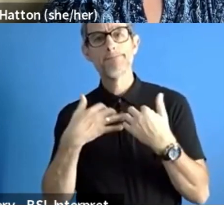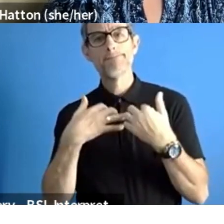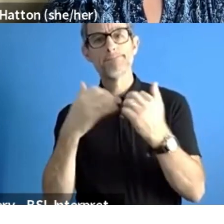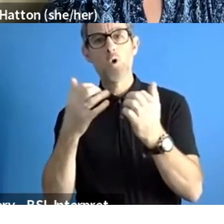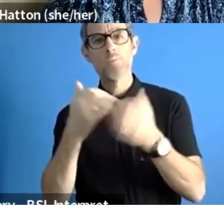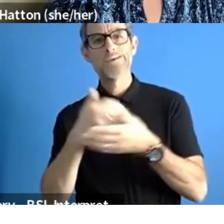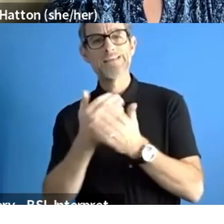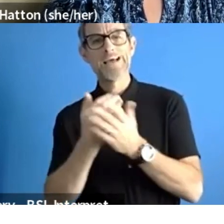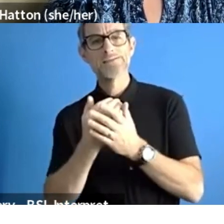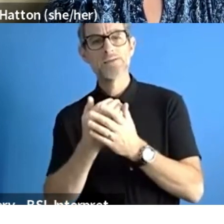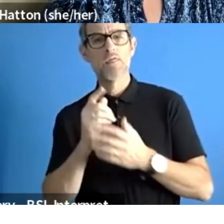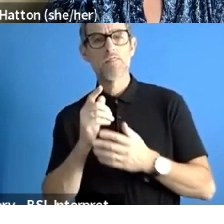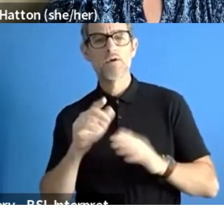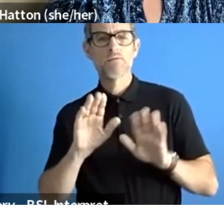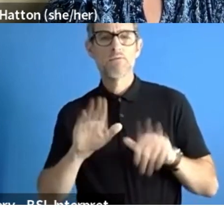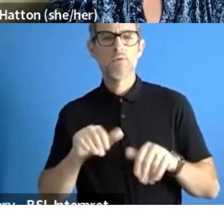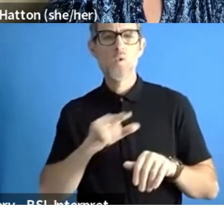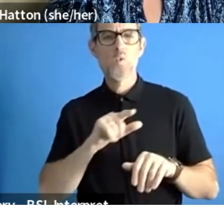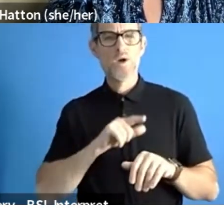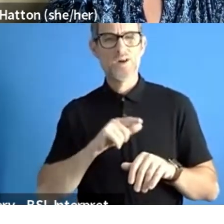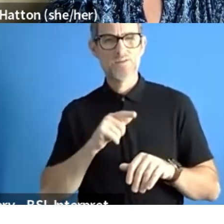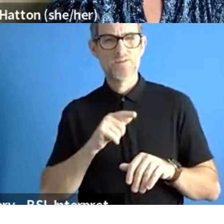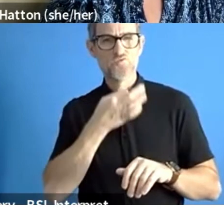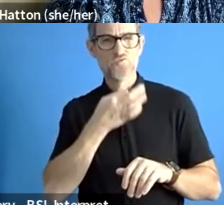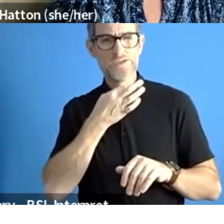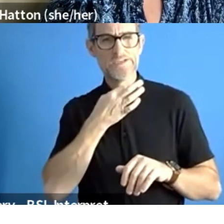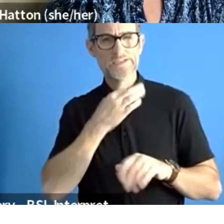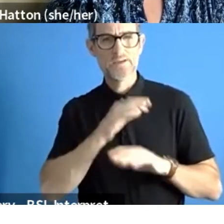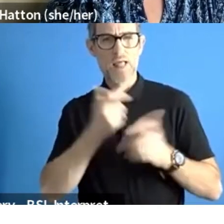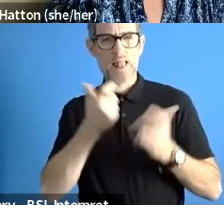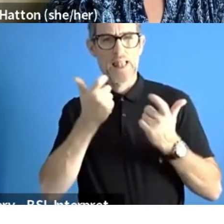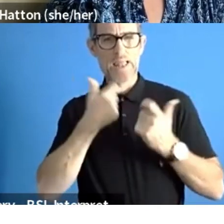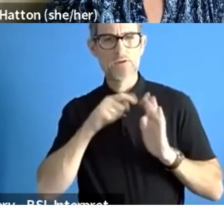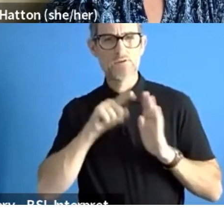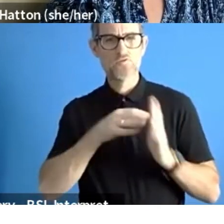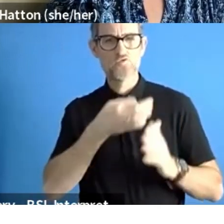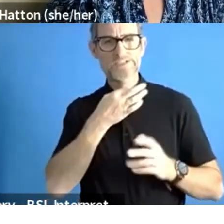legal risks of now providing accessibility software and services.